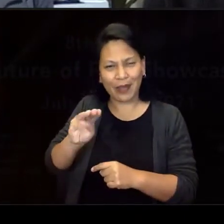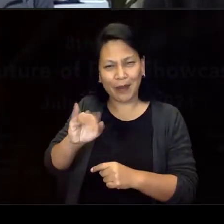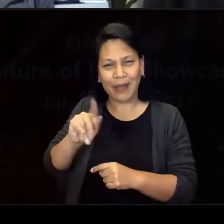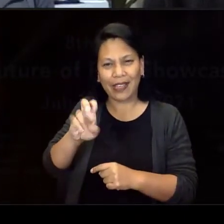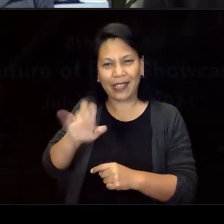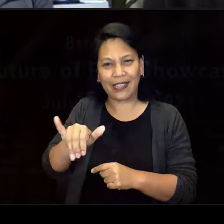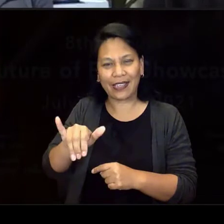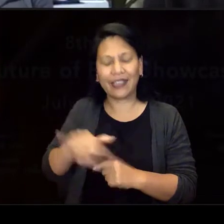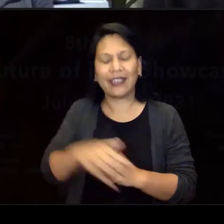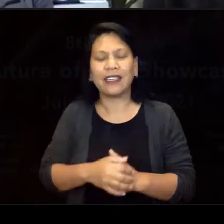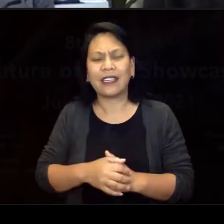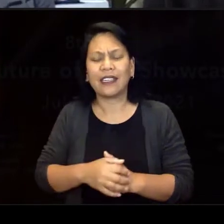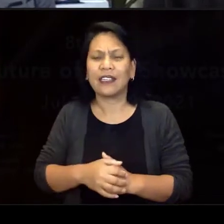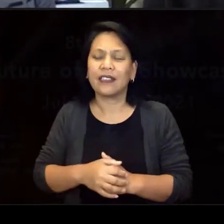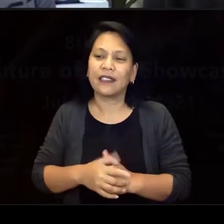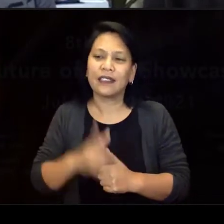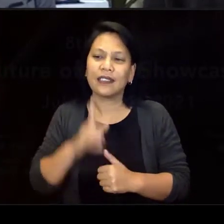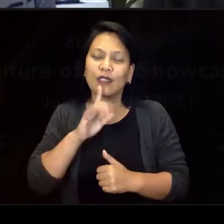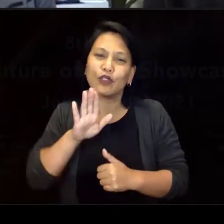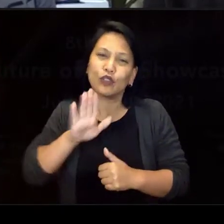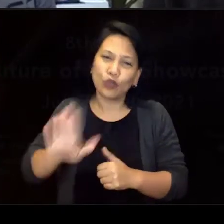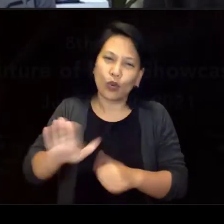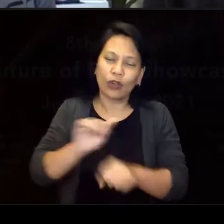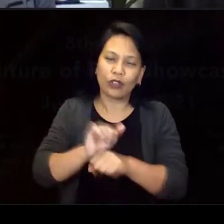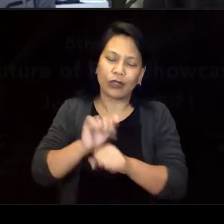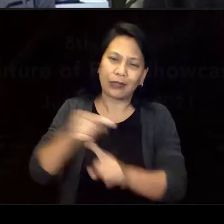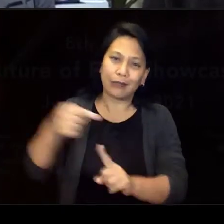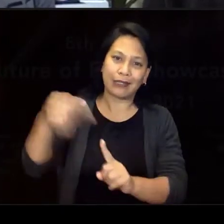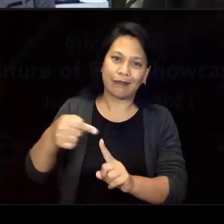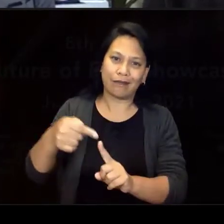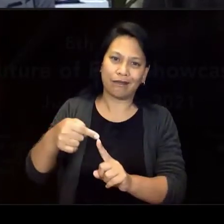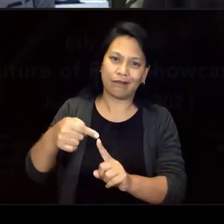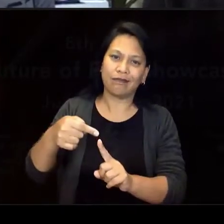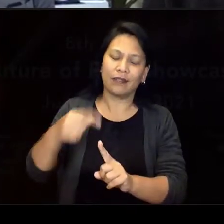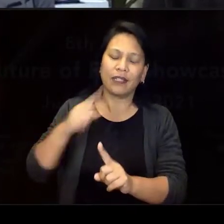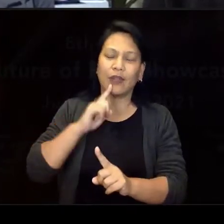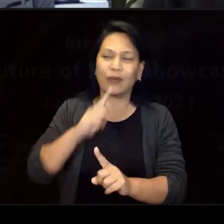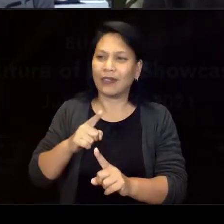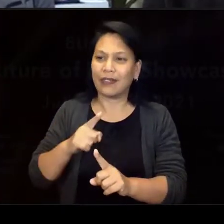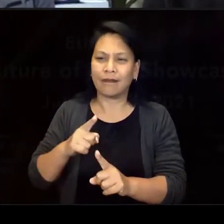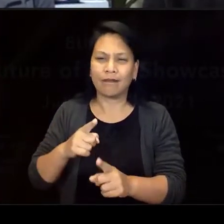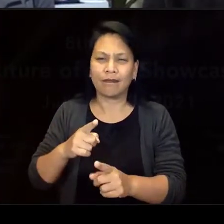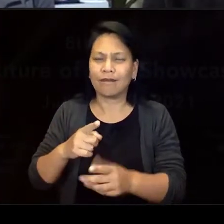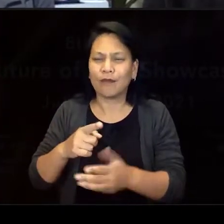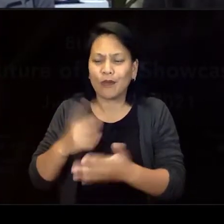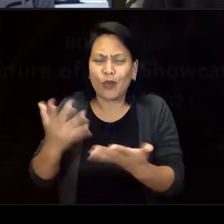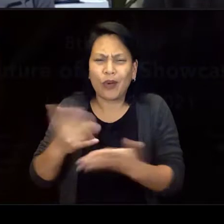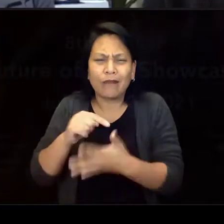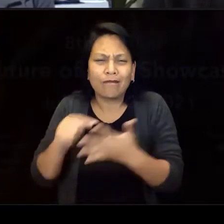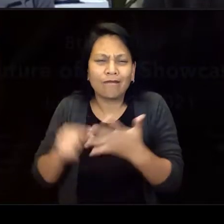What are some of the intricacies of your job that others on set would not know you do?